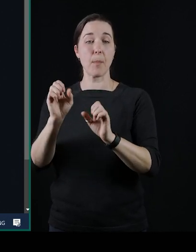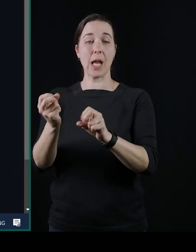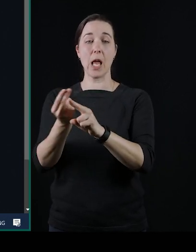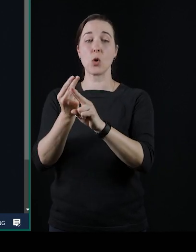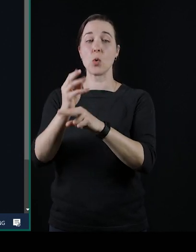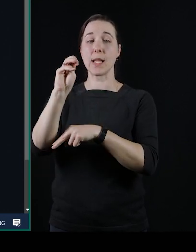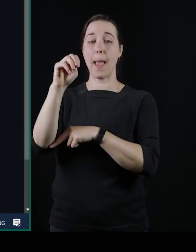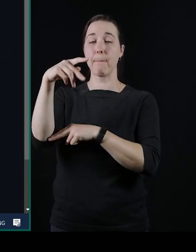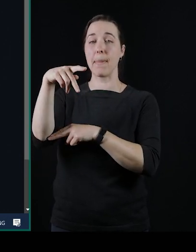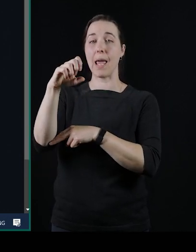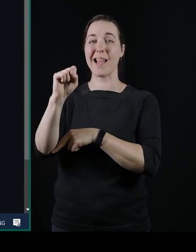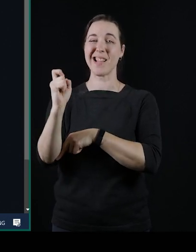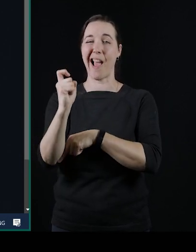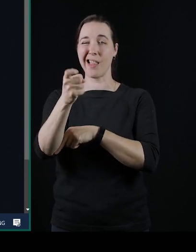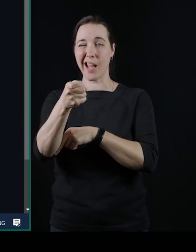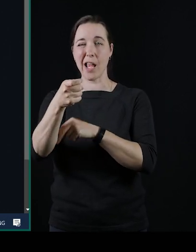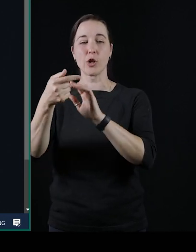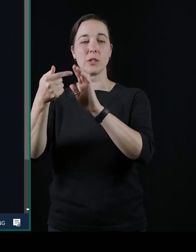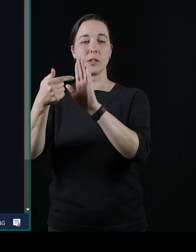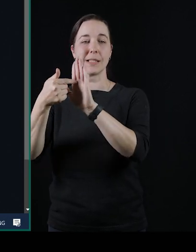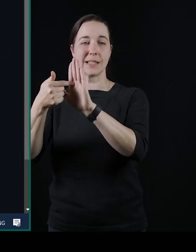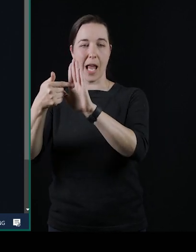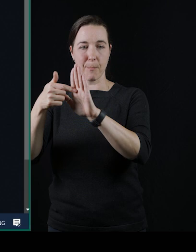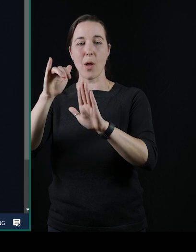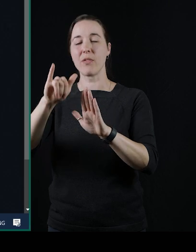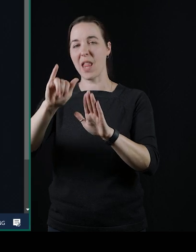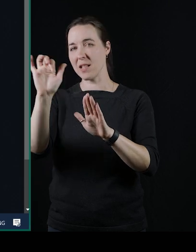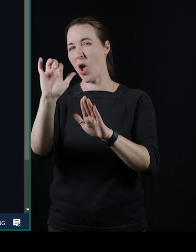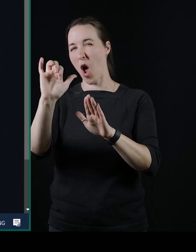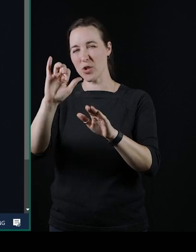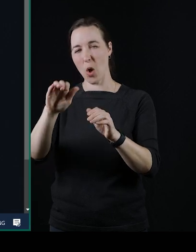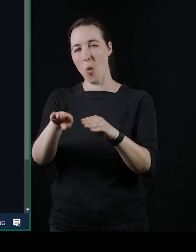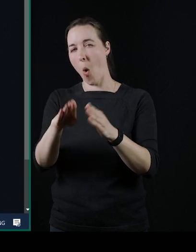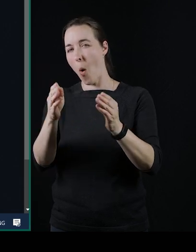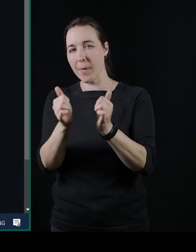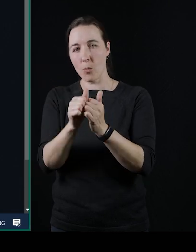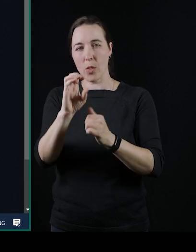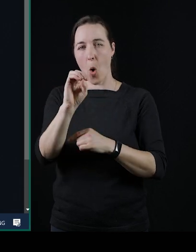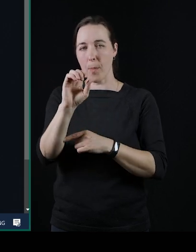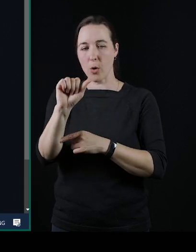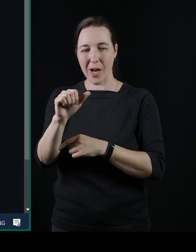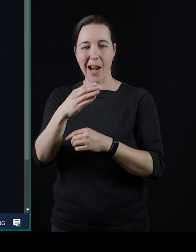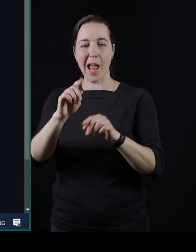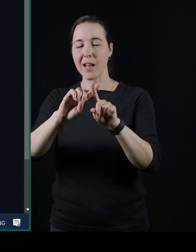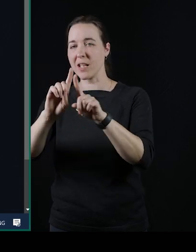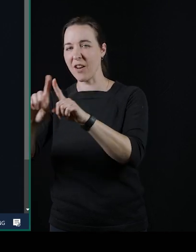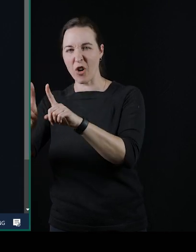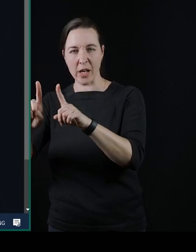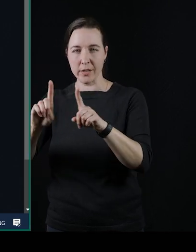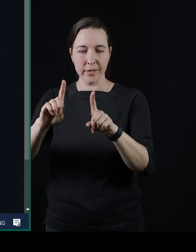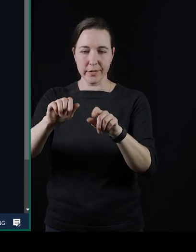we can use IPS allocate of sample, which is also bundled with OpenArena and other sample on the assembler repository.